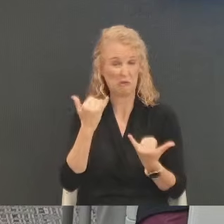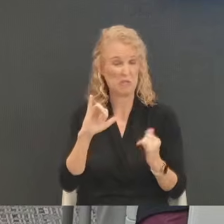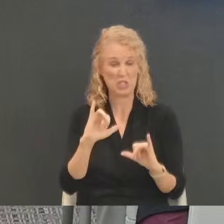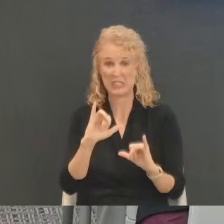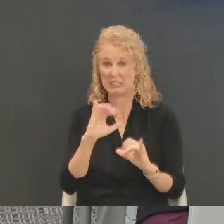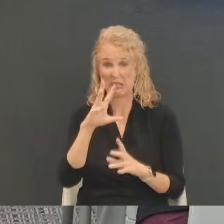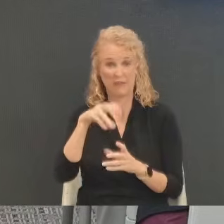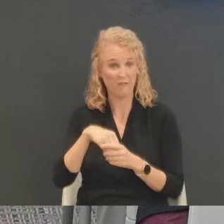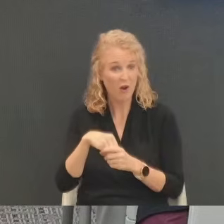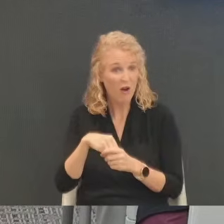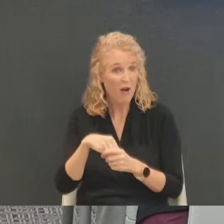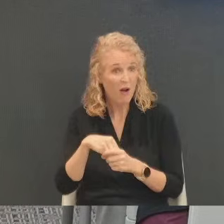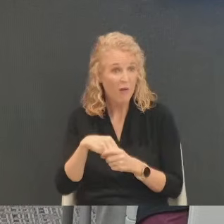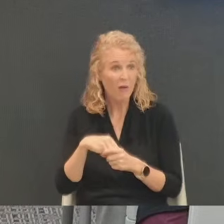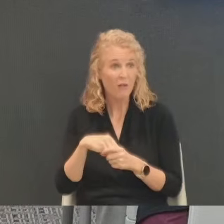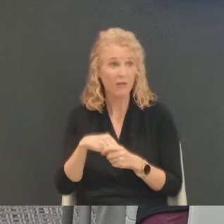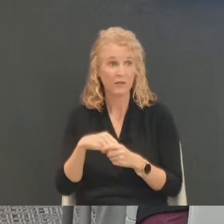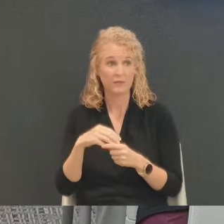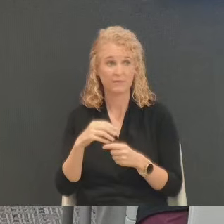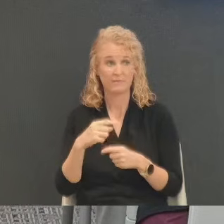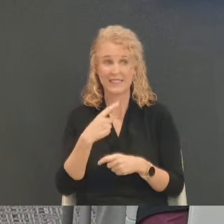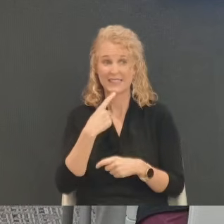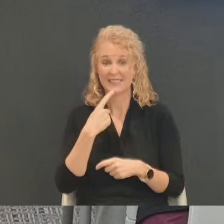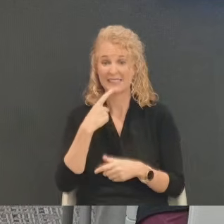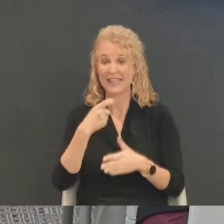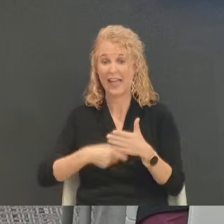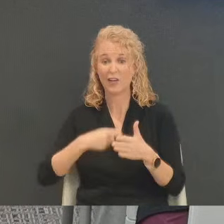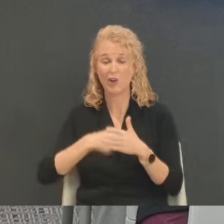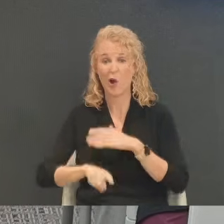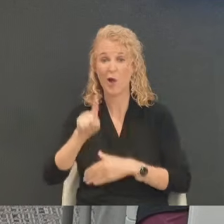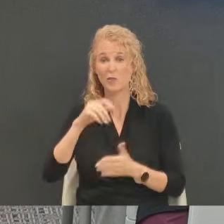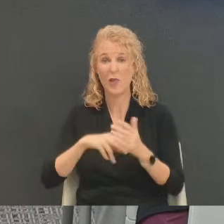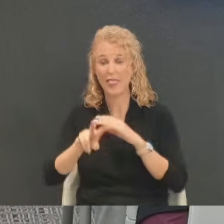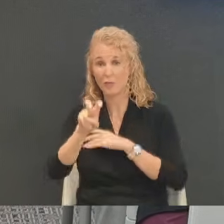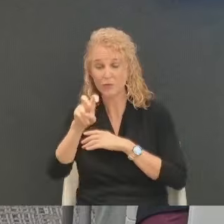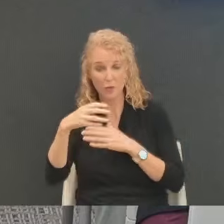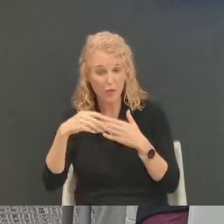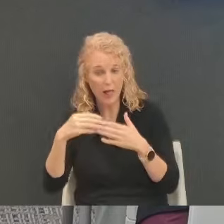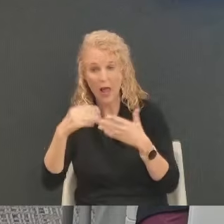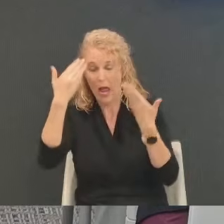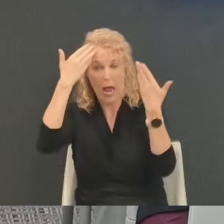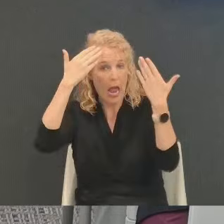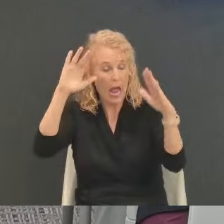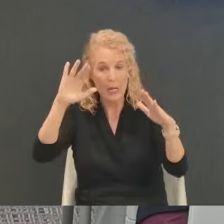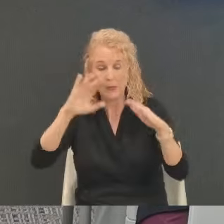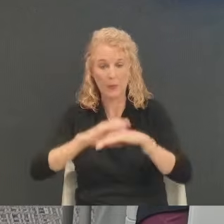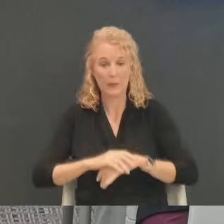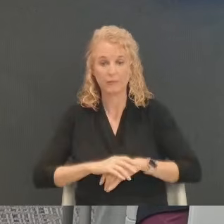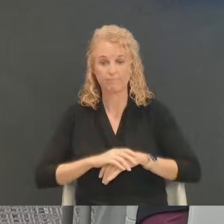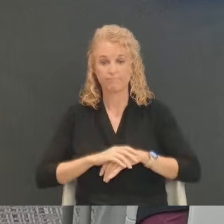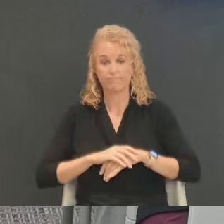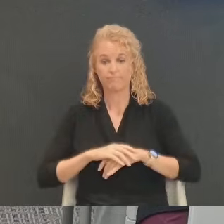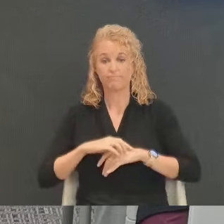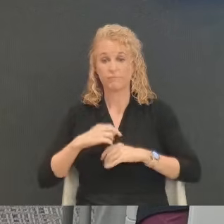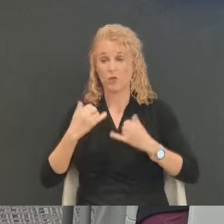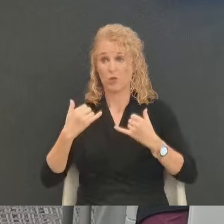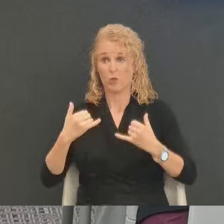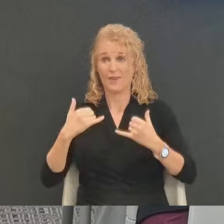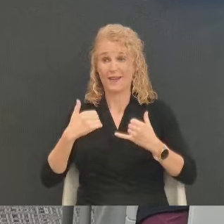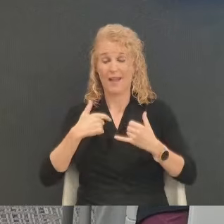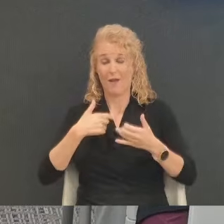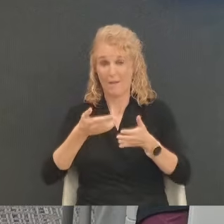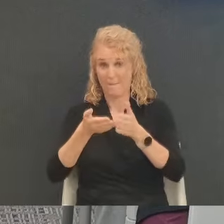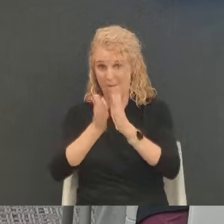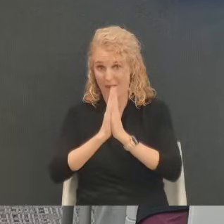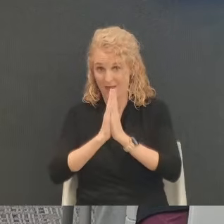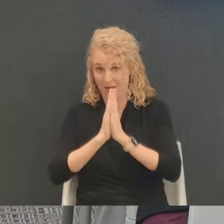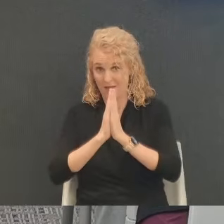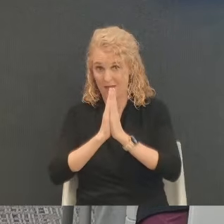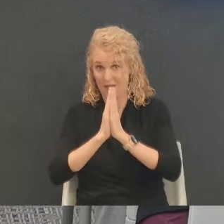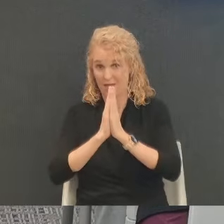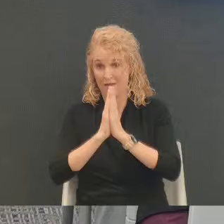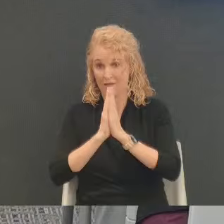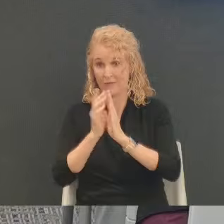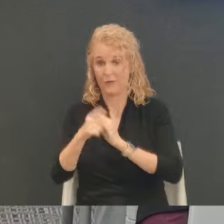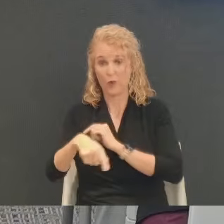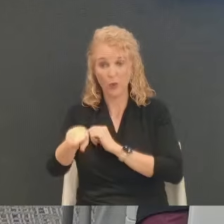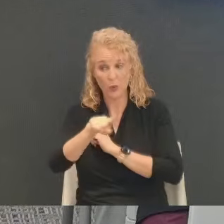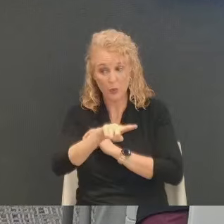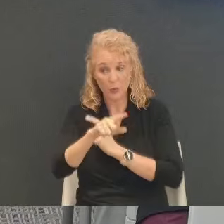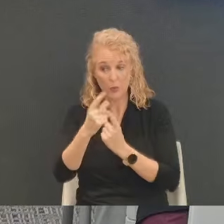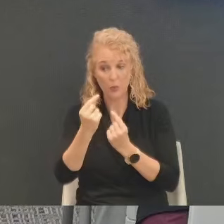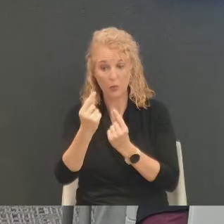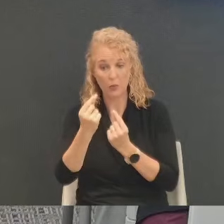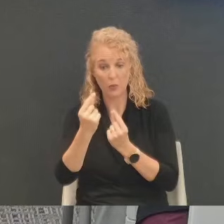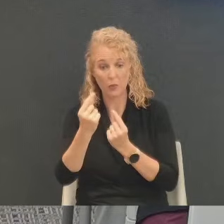it's still going to cost 12 $1,200. Um, so I what I'm asking for us for you to do is just to help us